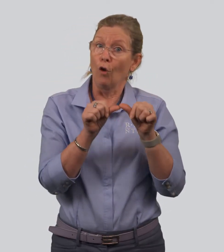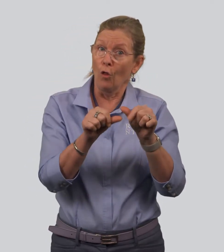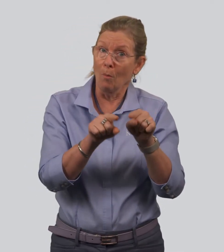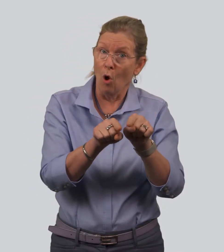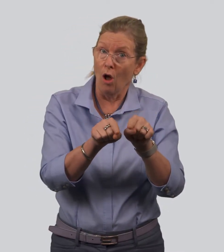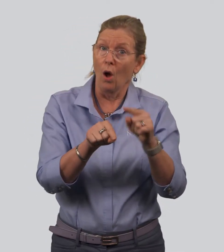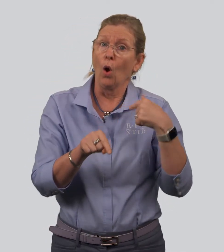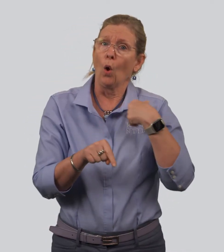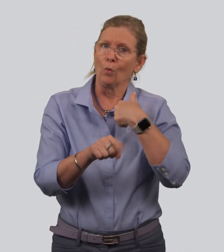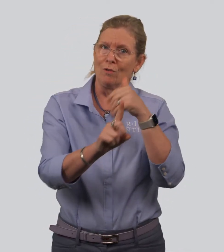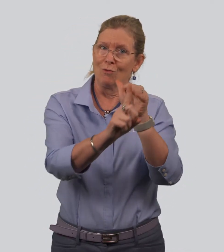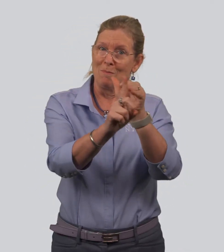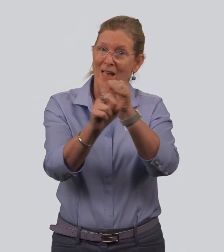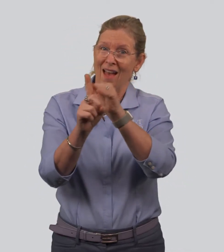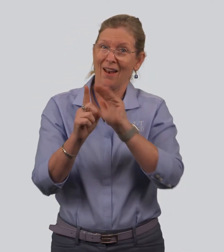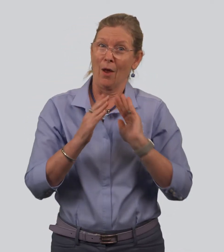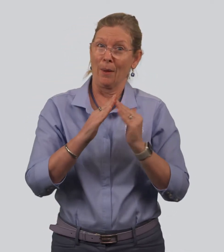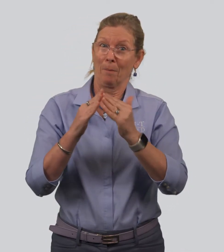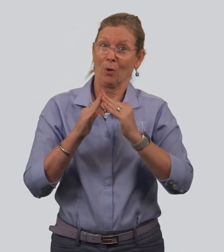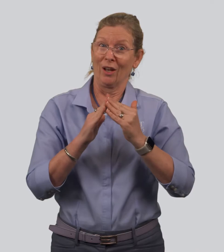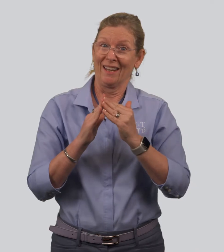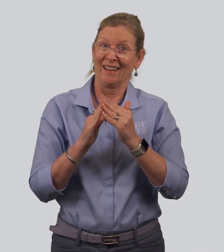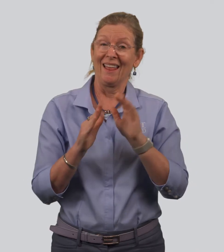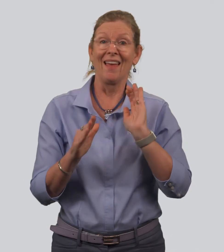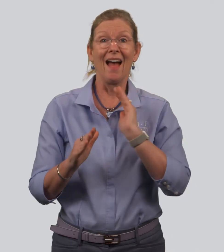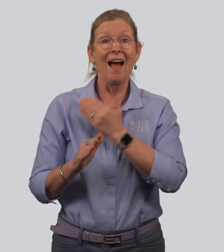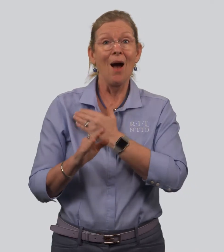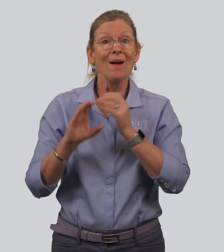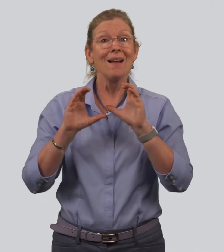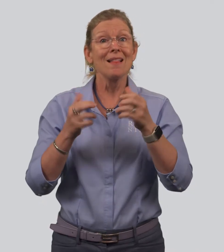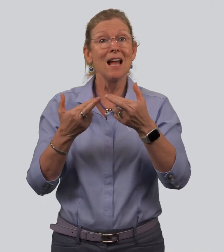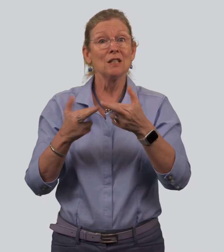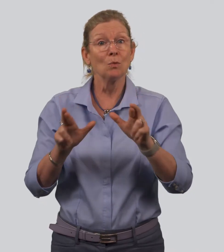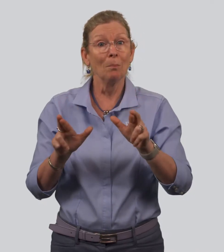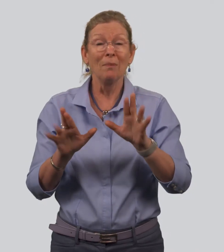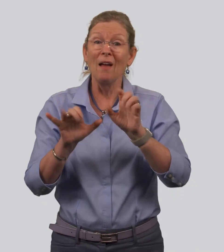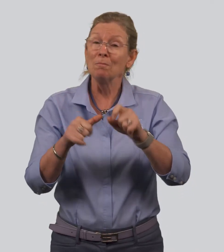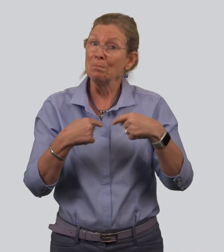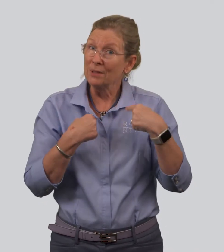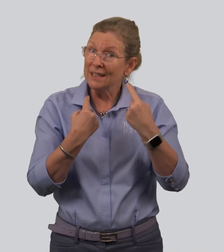Furthermore, we remind our community that our classrooms have been especially safe.